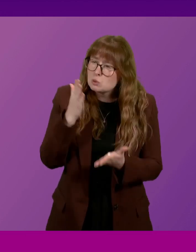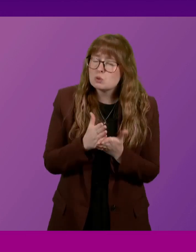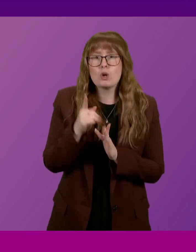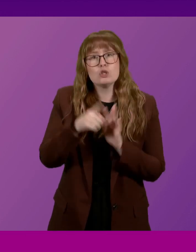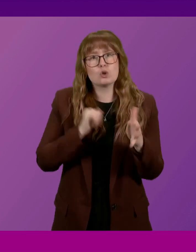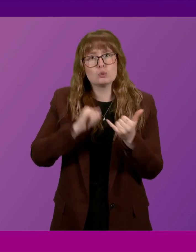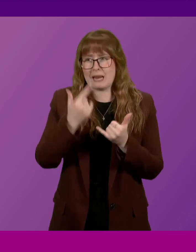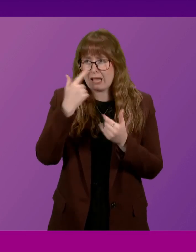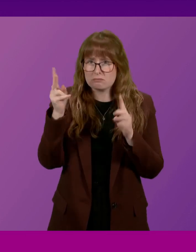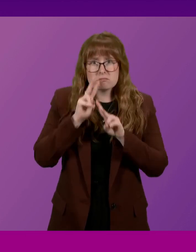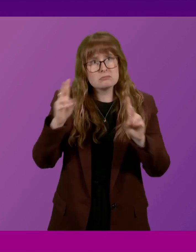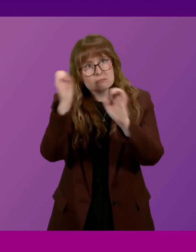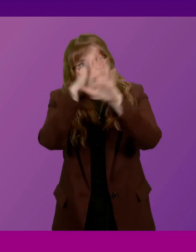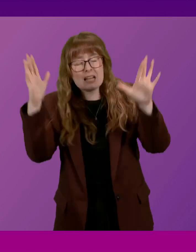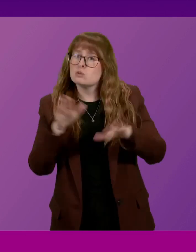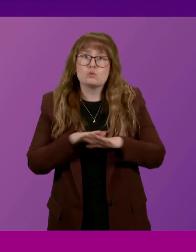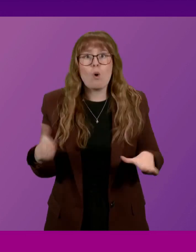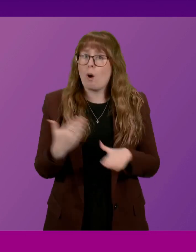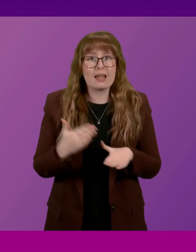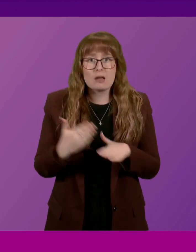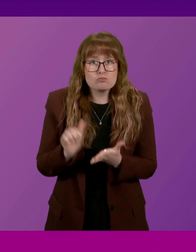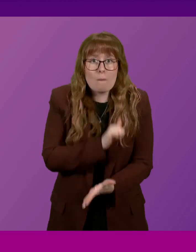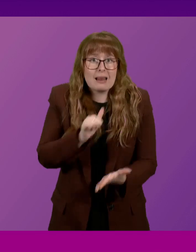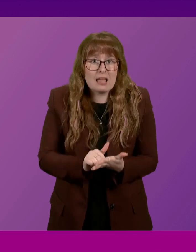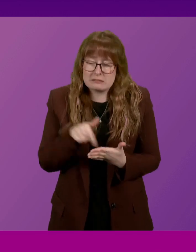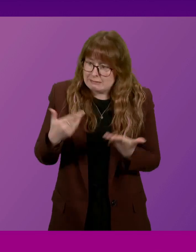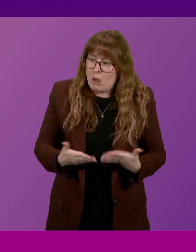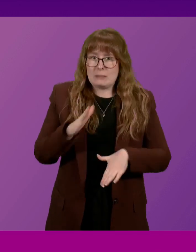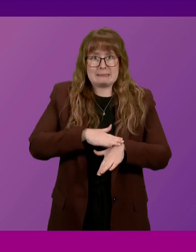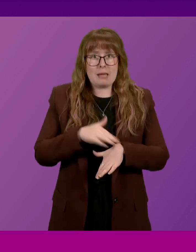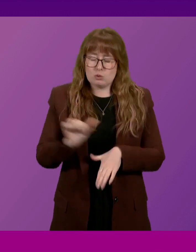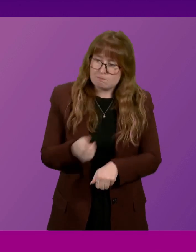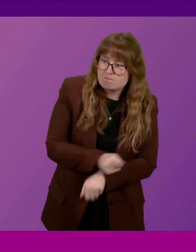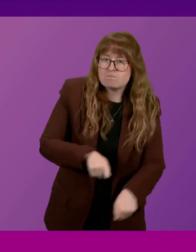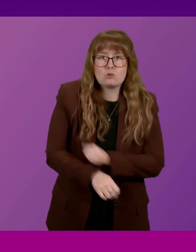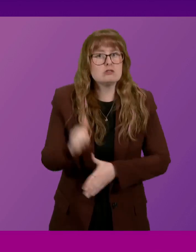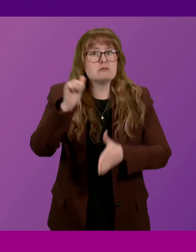can see that it is not working and it is time to take a tougher approach.